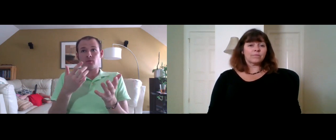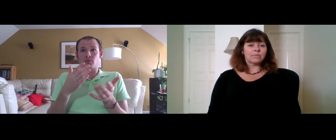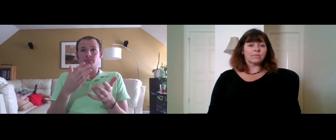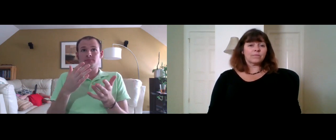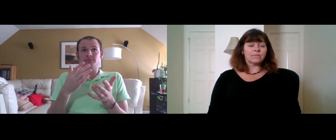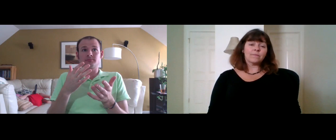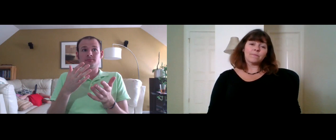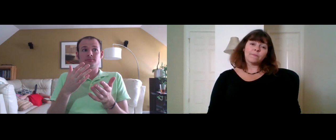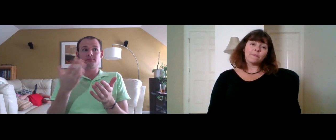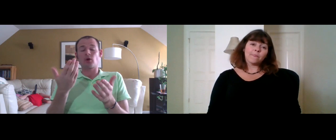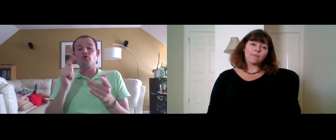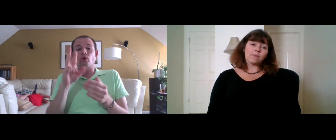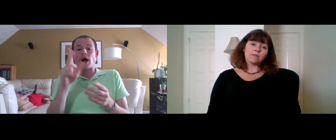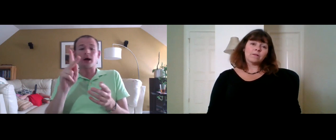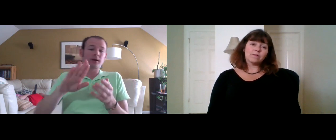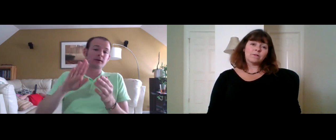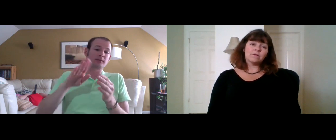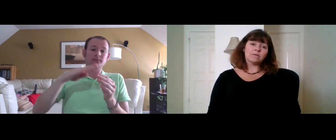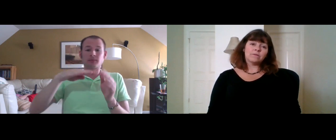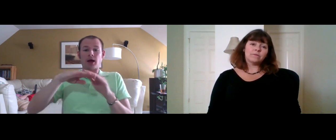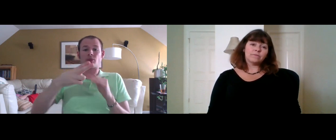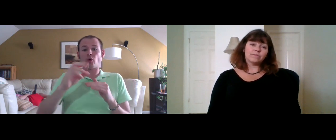sometimes we write on the hood of a truck